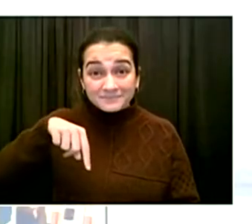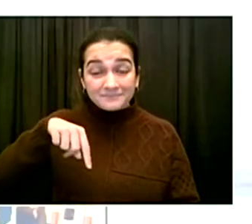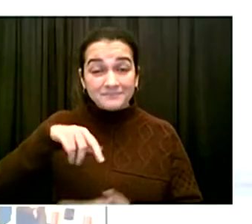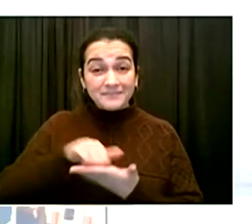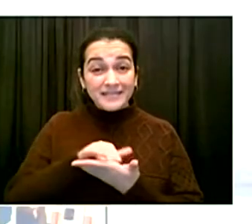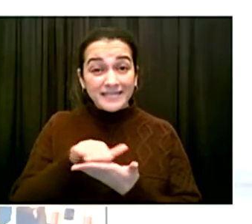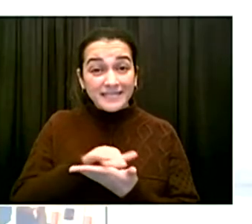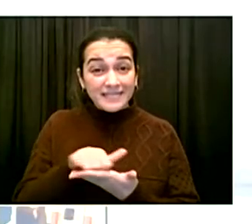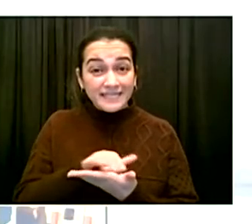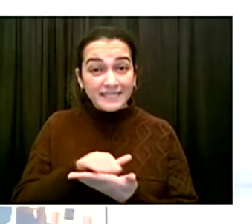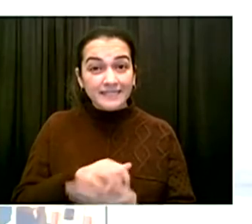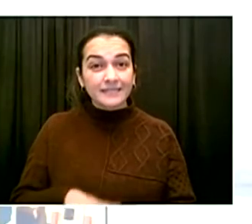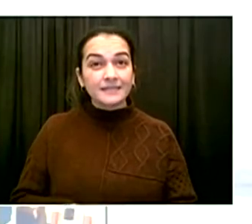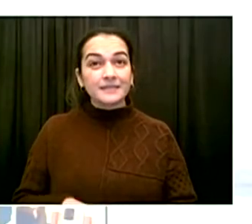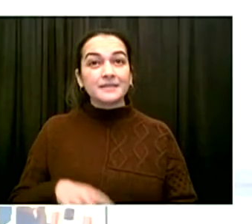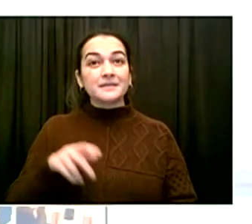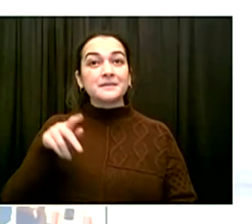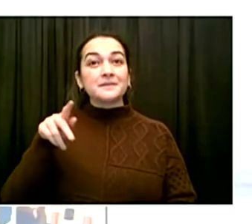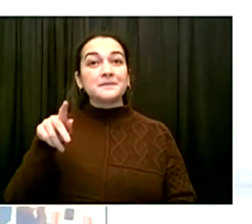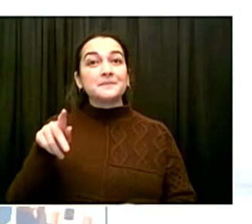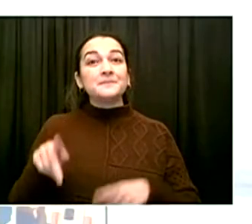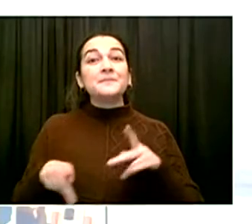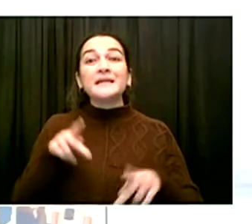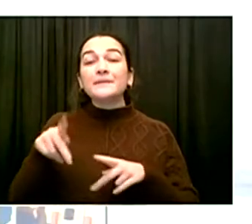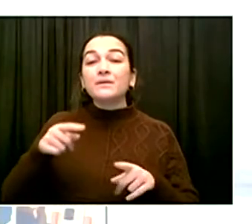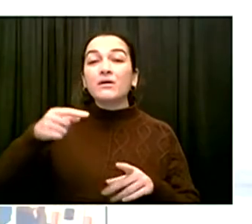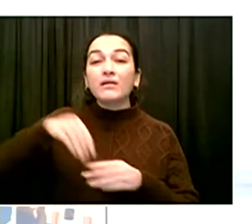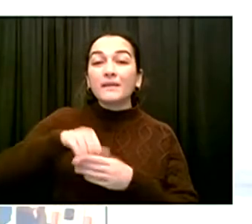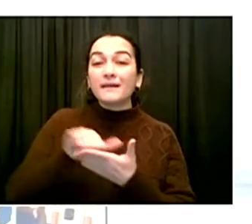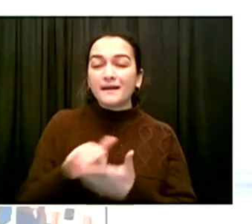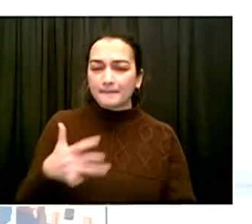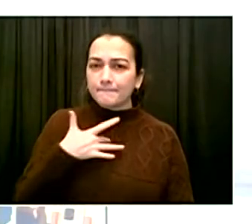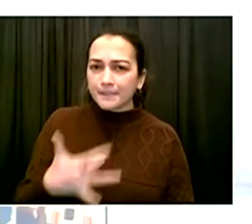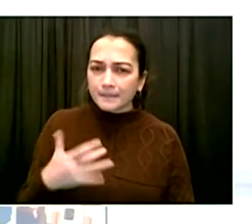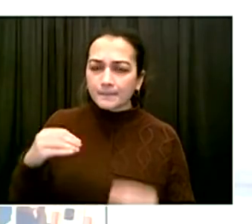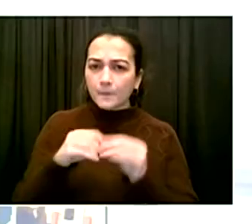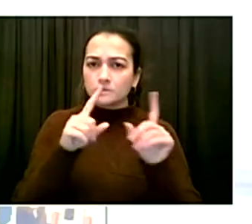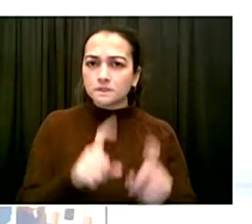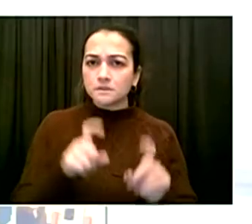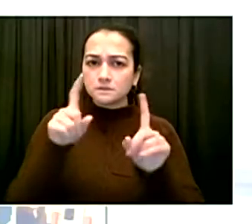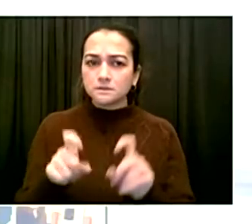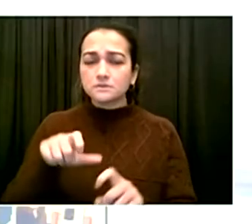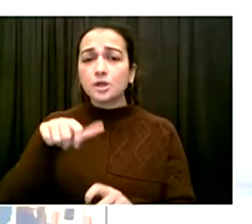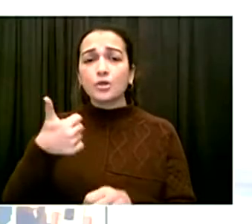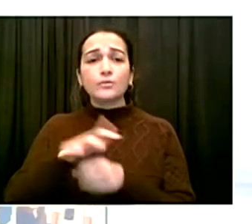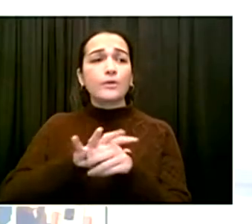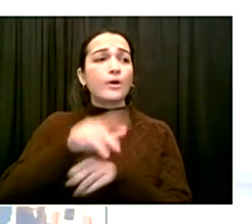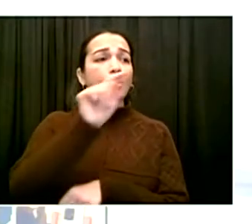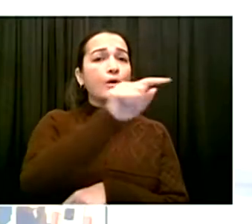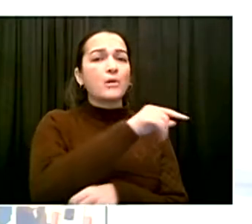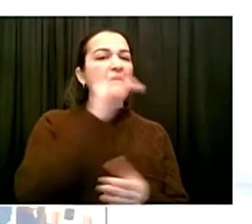OMICRON AS WELL AS THE FACT THAT THERE ARE MORE PEOPLE SEEKING AND GETTING TESTING IN